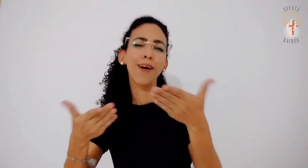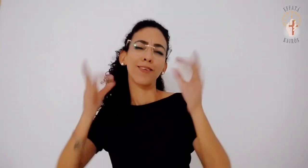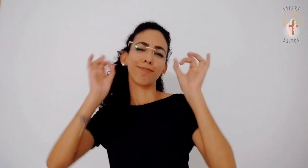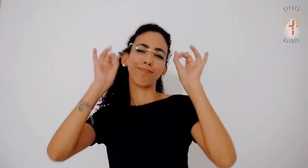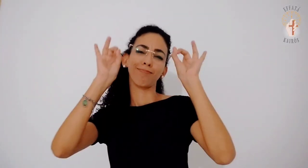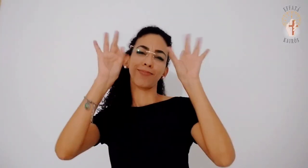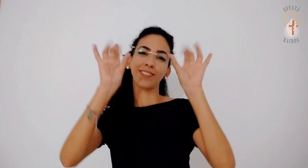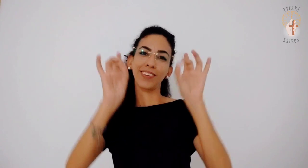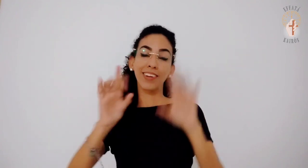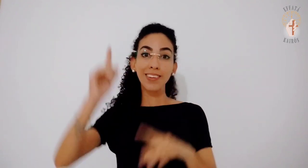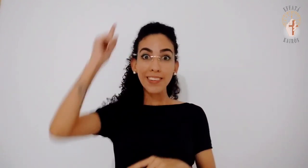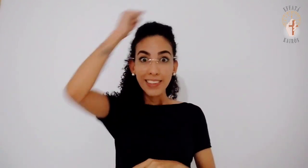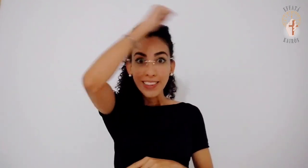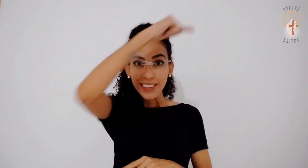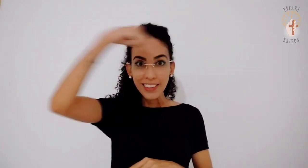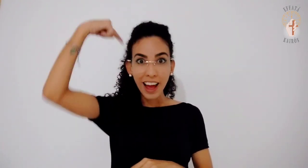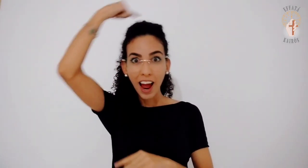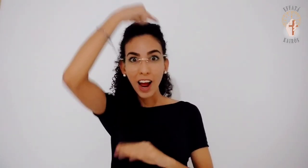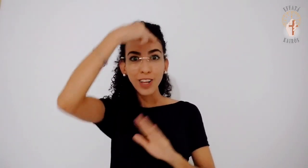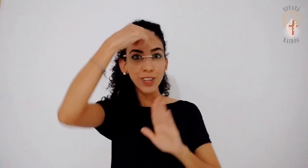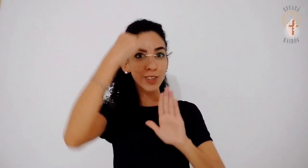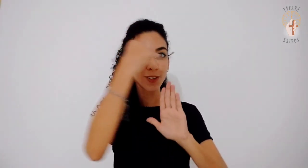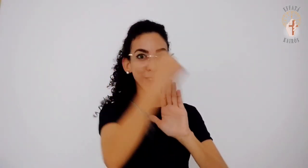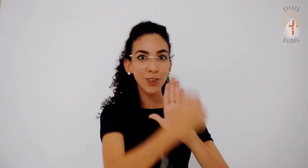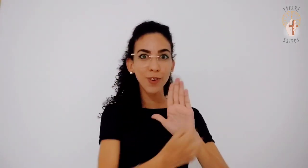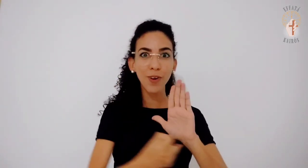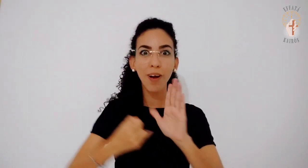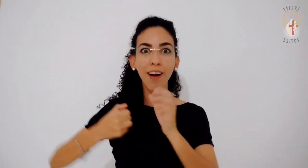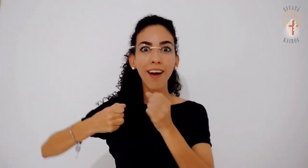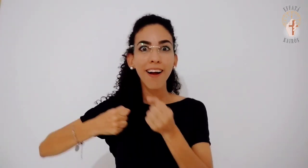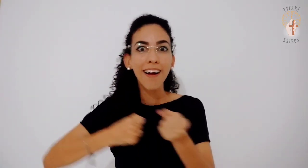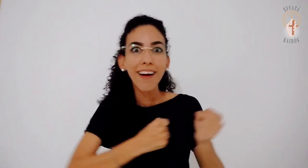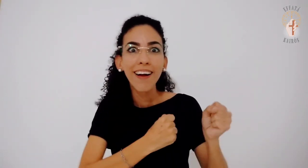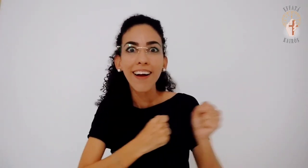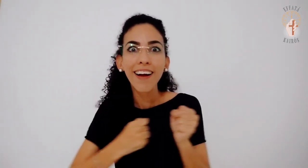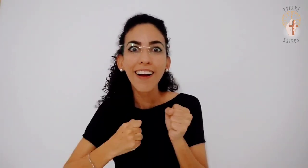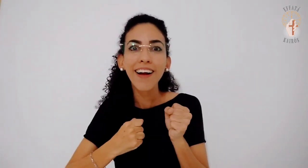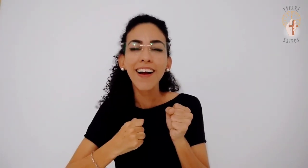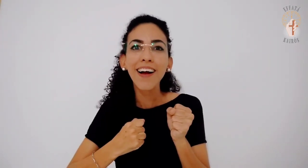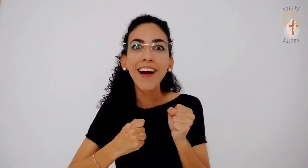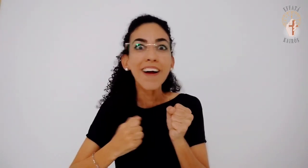Today we celebrate Saint Joseph